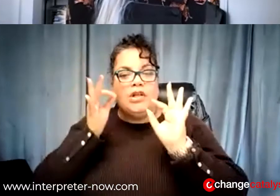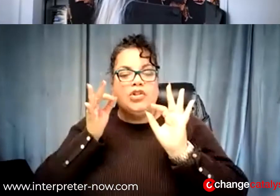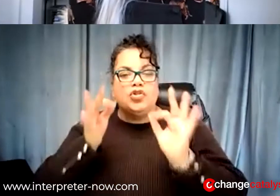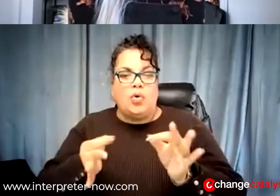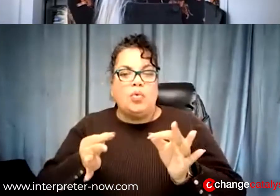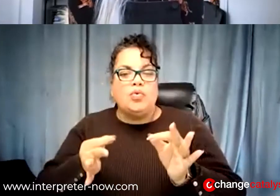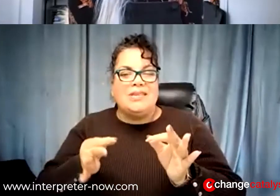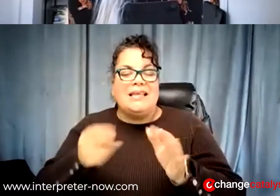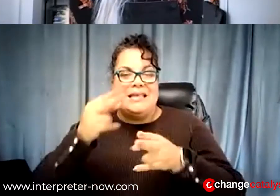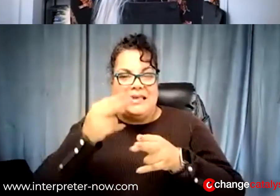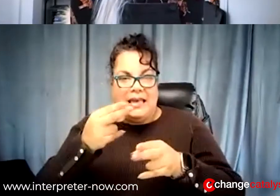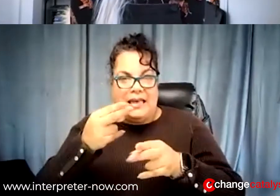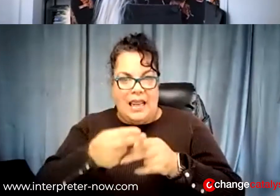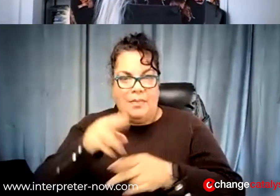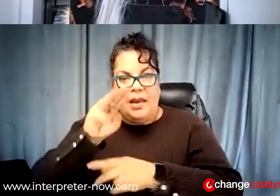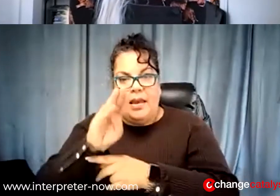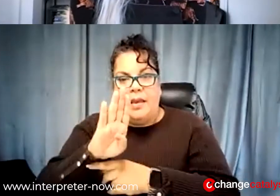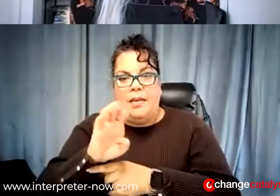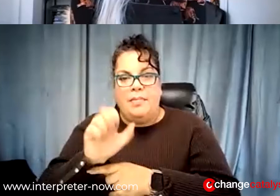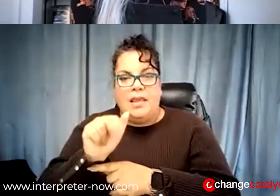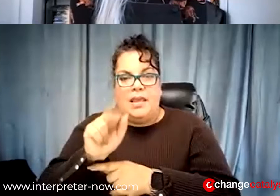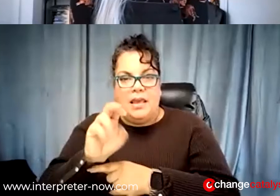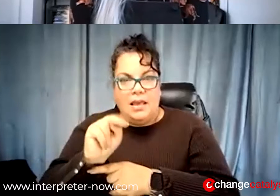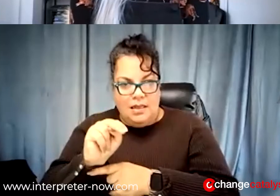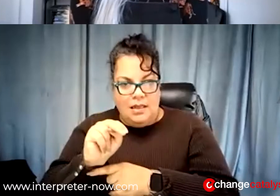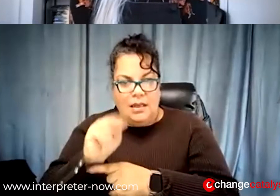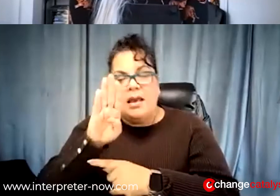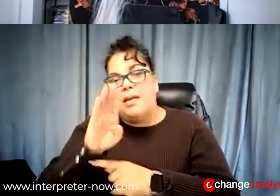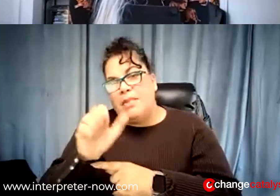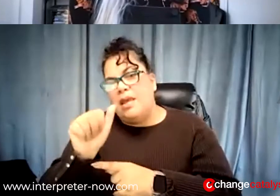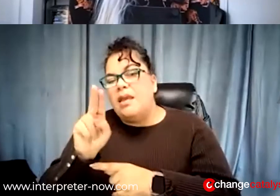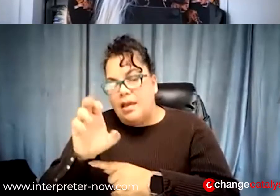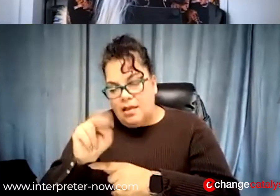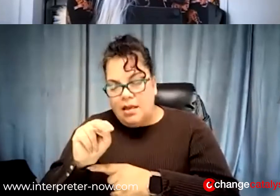We want it to be very intentional from the beginning of not falling into transactional